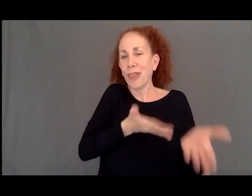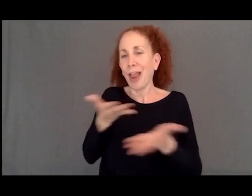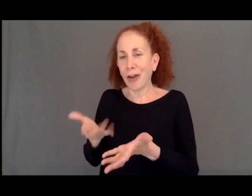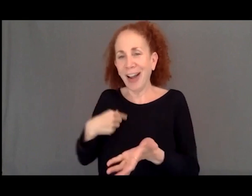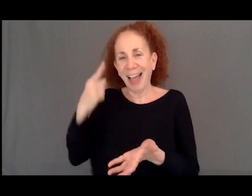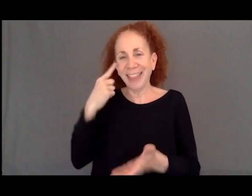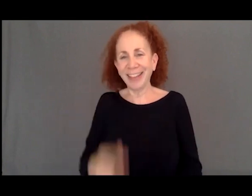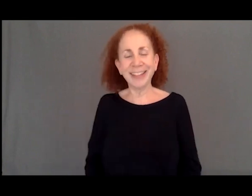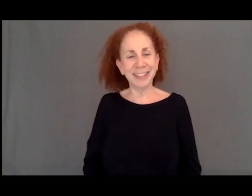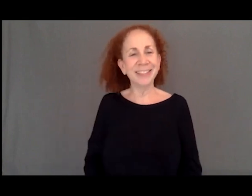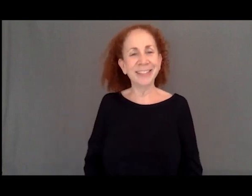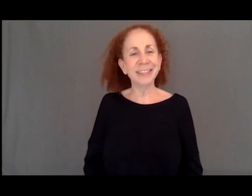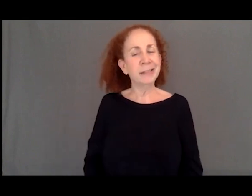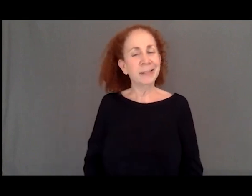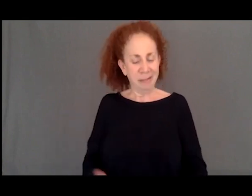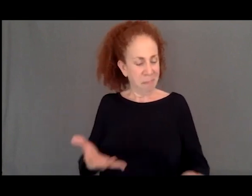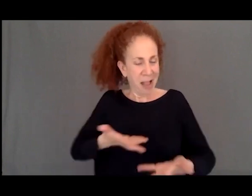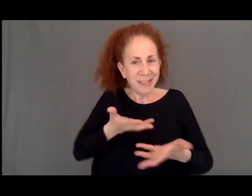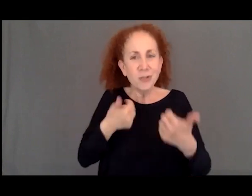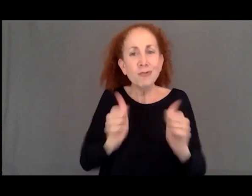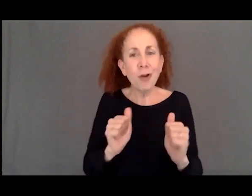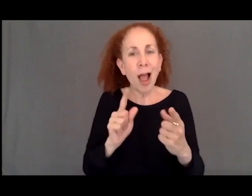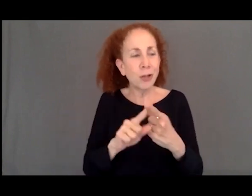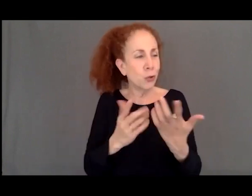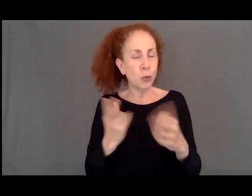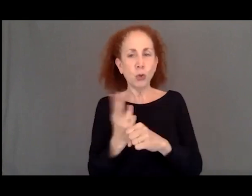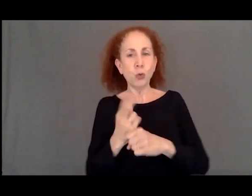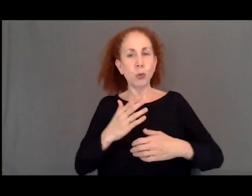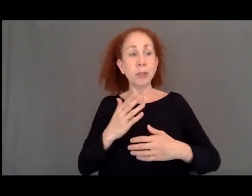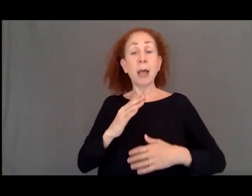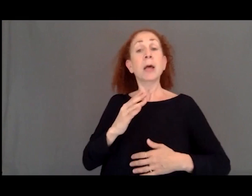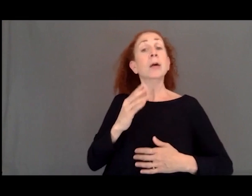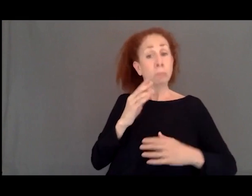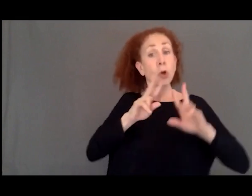I think-- my attempts to try to apply our critical thinking